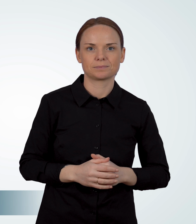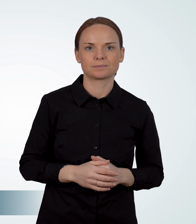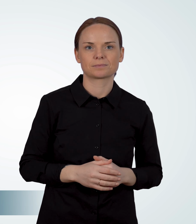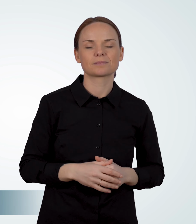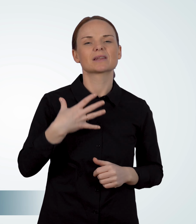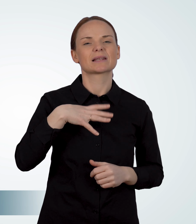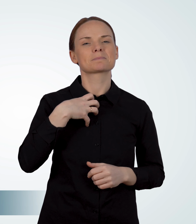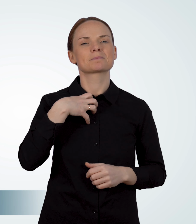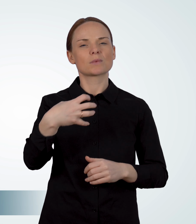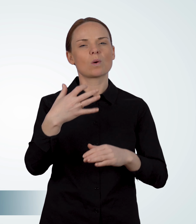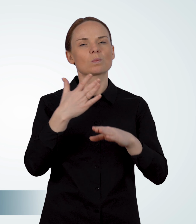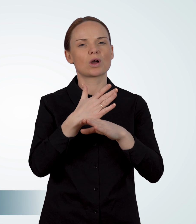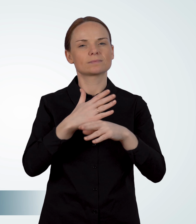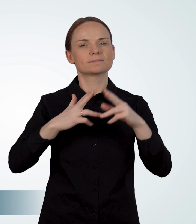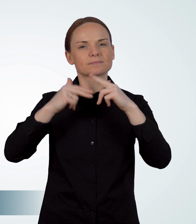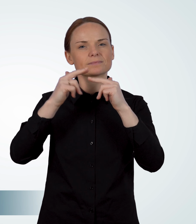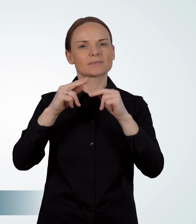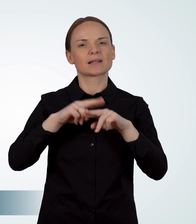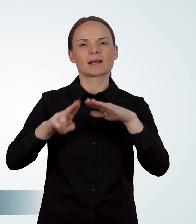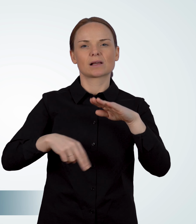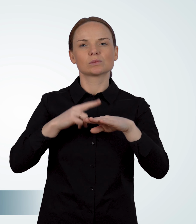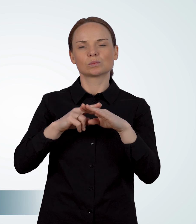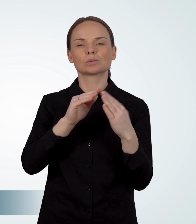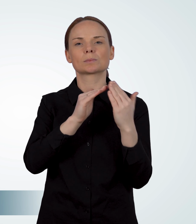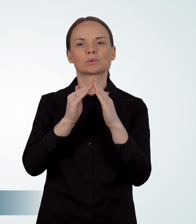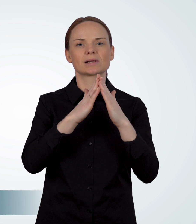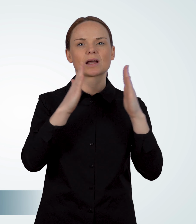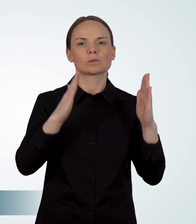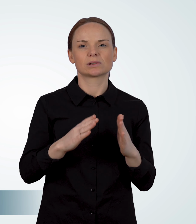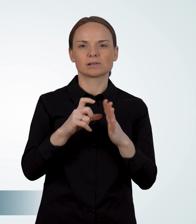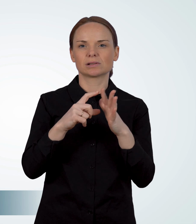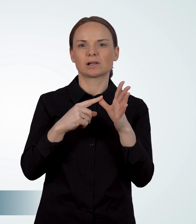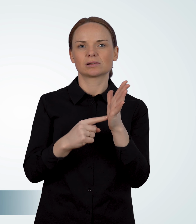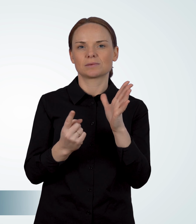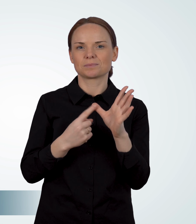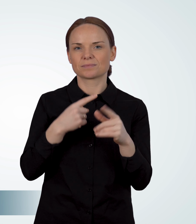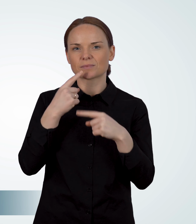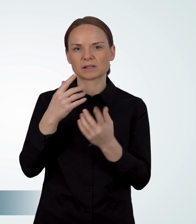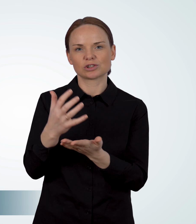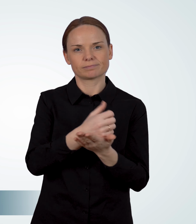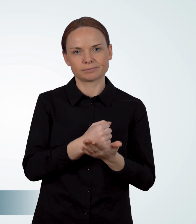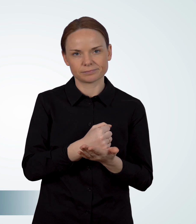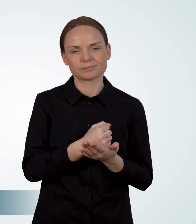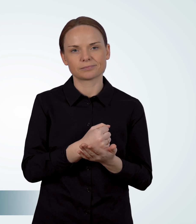Further work is needed to develop a national community housing data set.